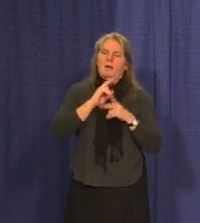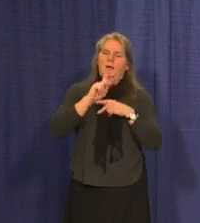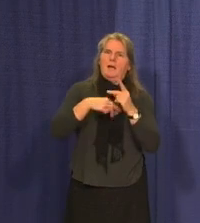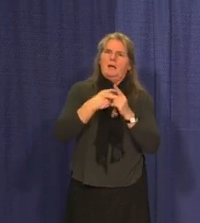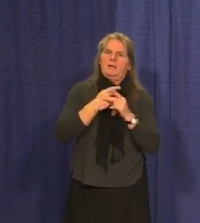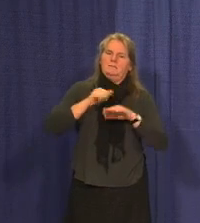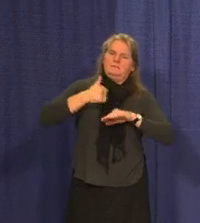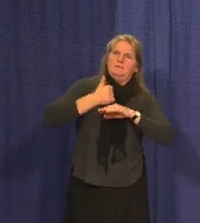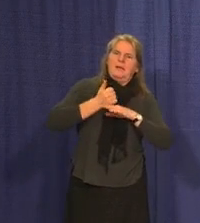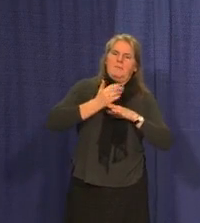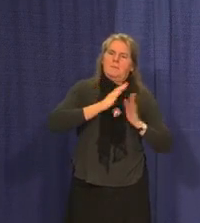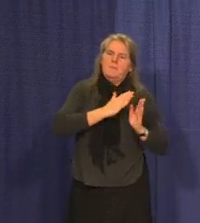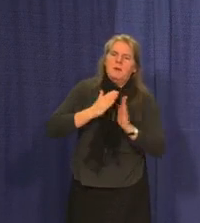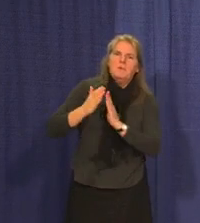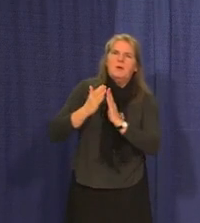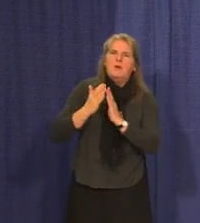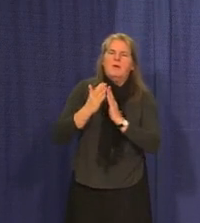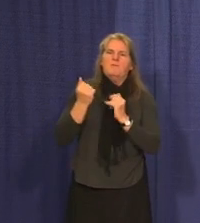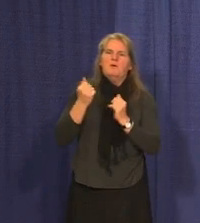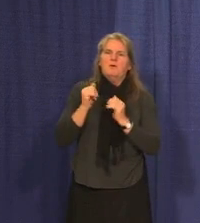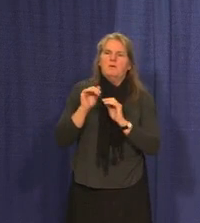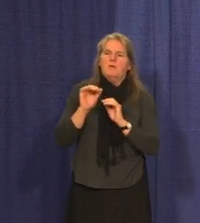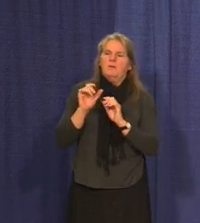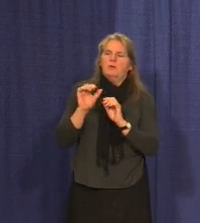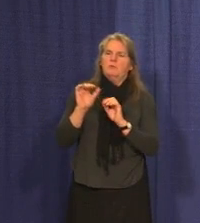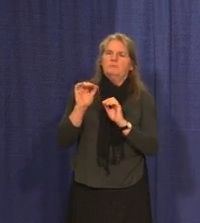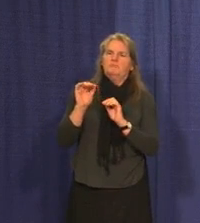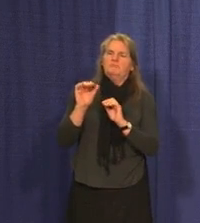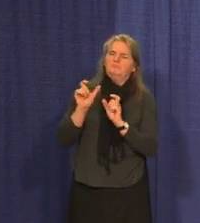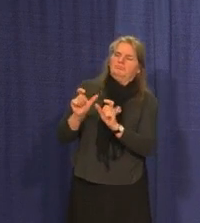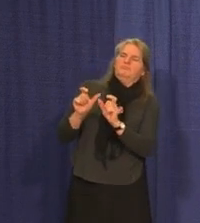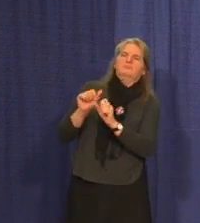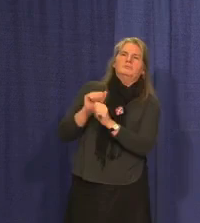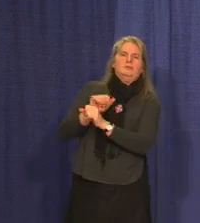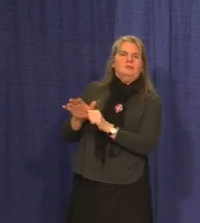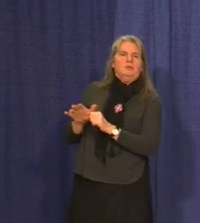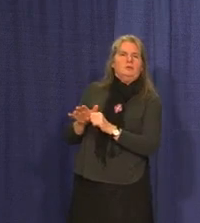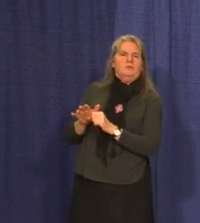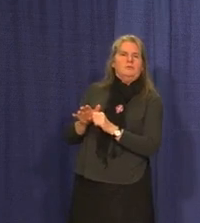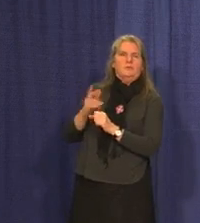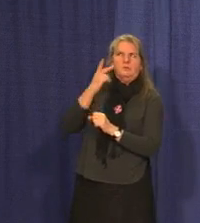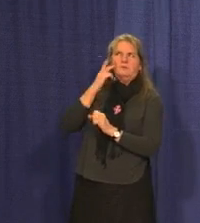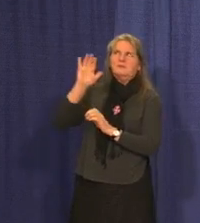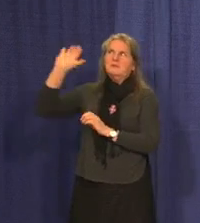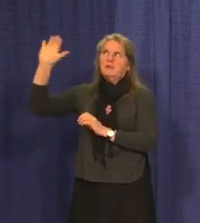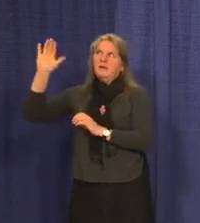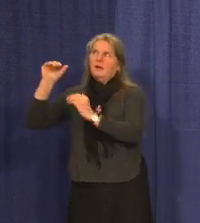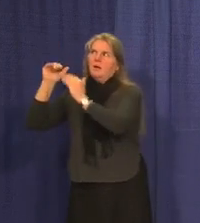both the different preparations and the COVID response that you